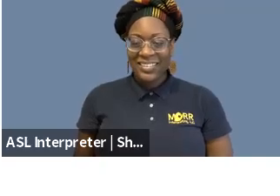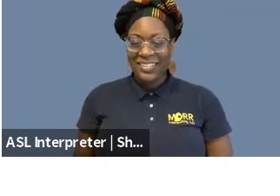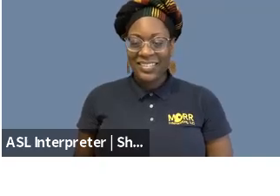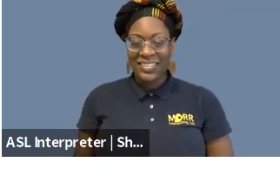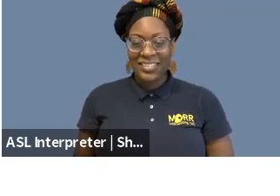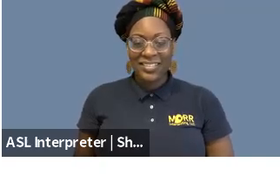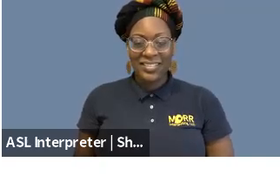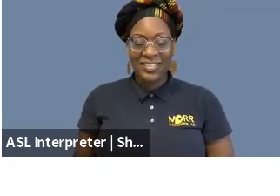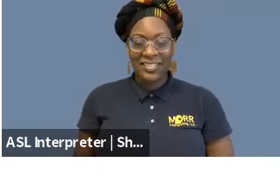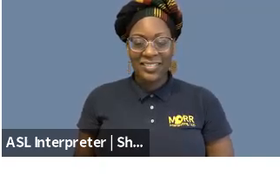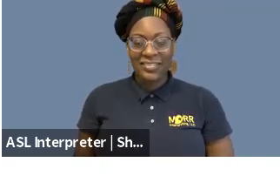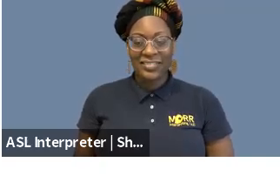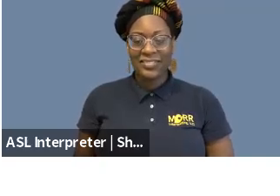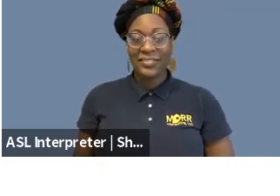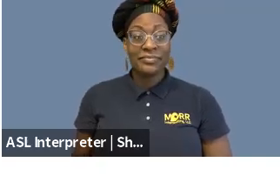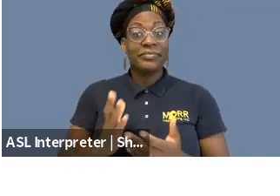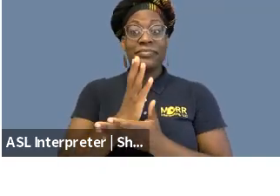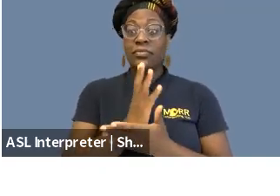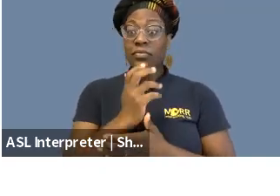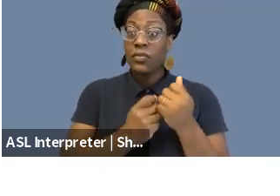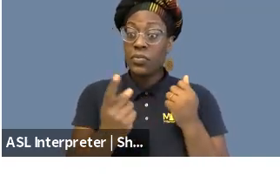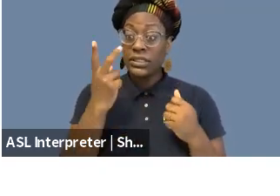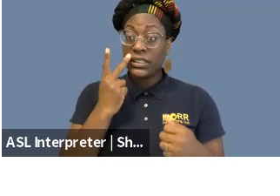Okay, can everybody see that okay? [Michelle, moderator]: Yes.